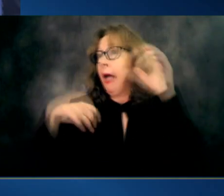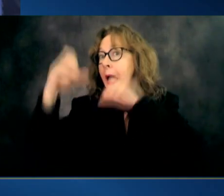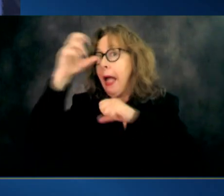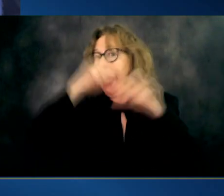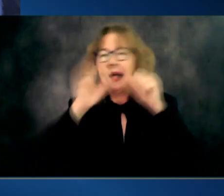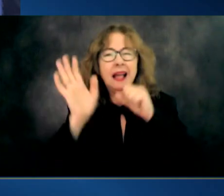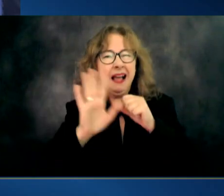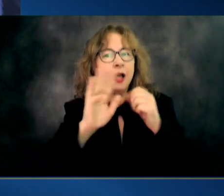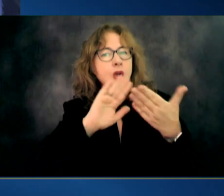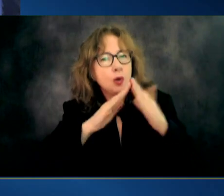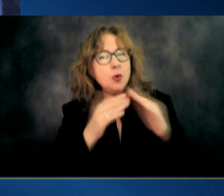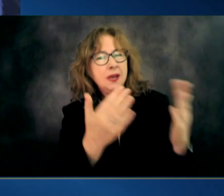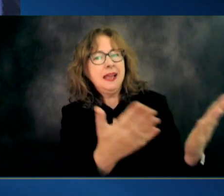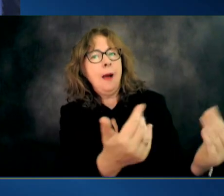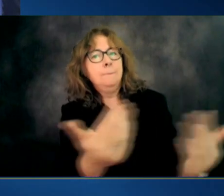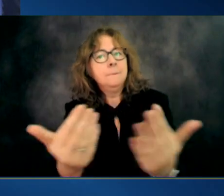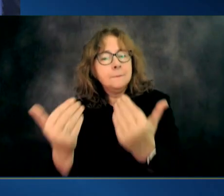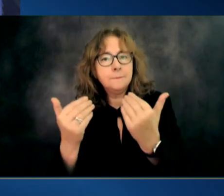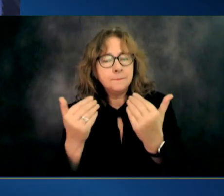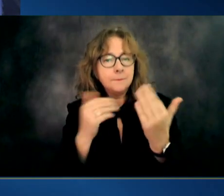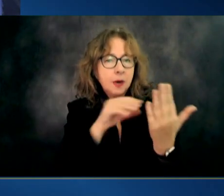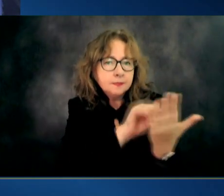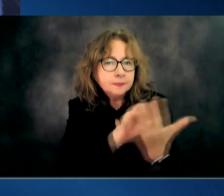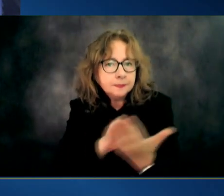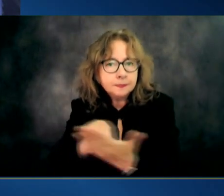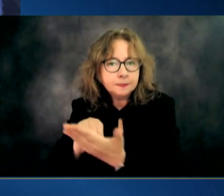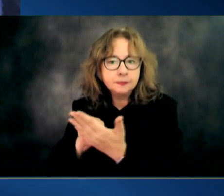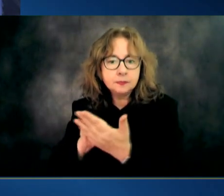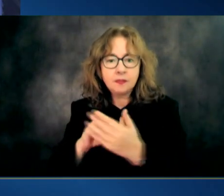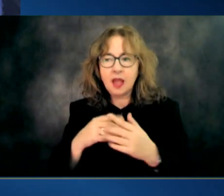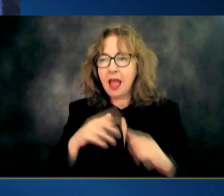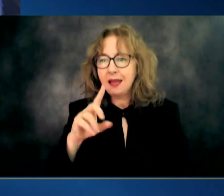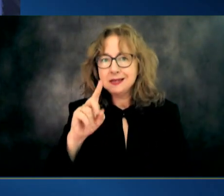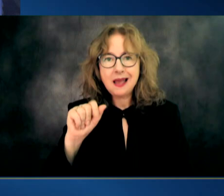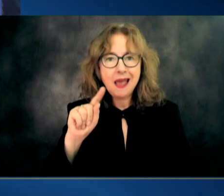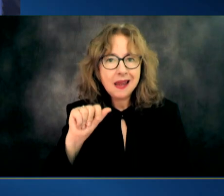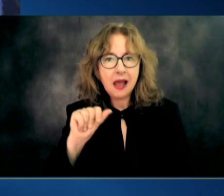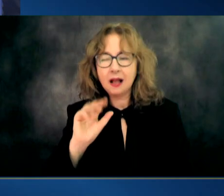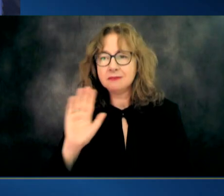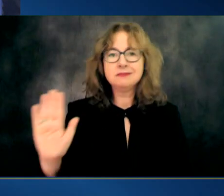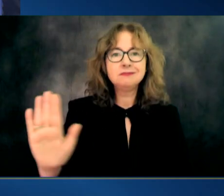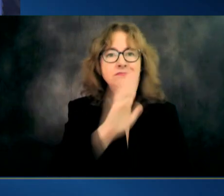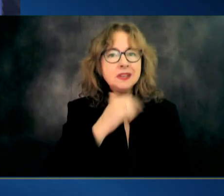And so, that -- we also collect data. We collect data on lived experience and people who are -- who